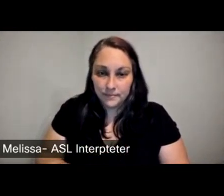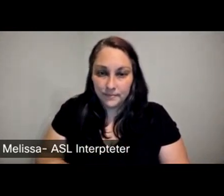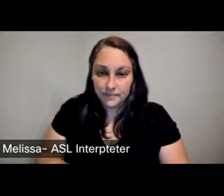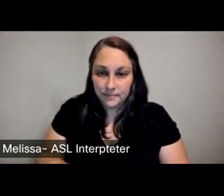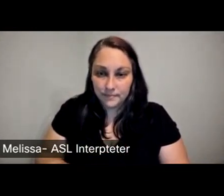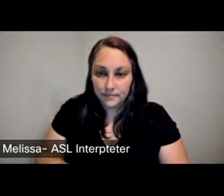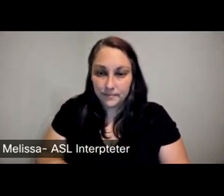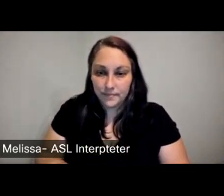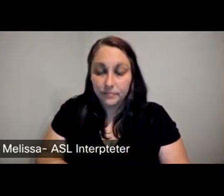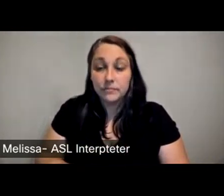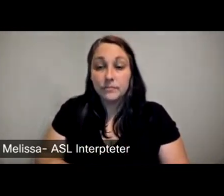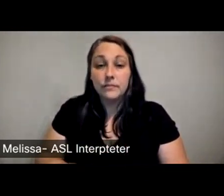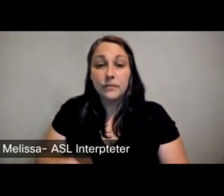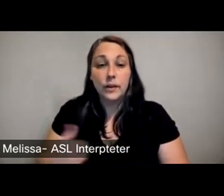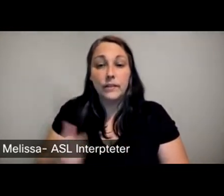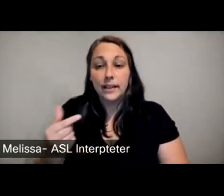um Gary Stoddard has their hand raised